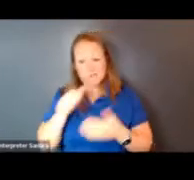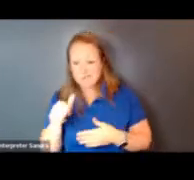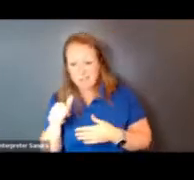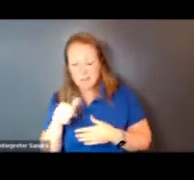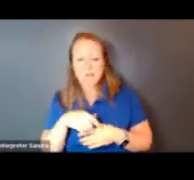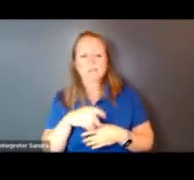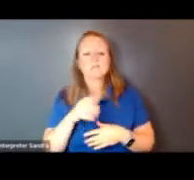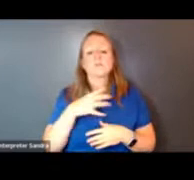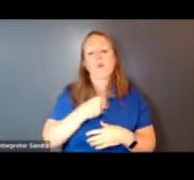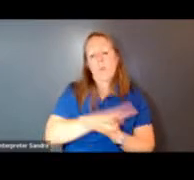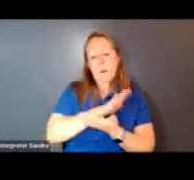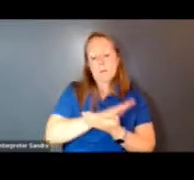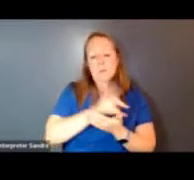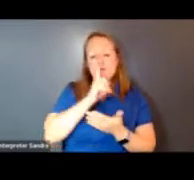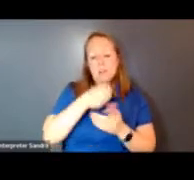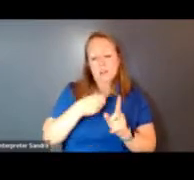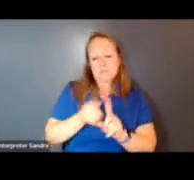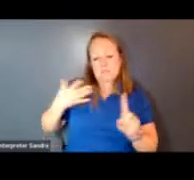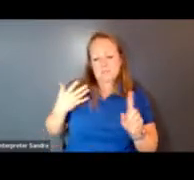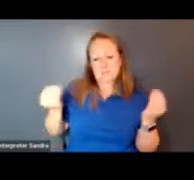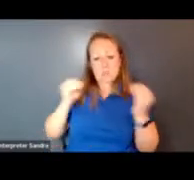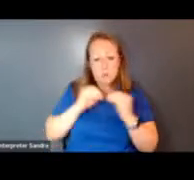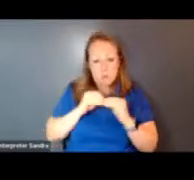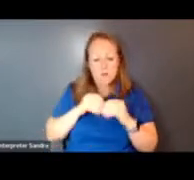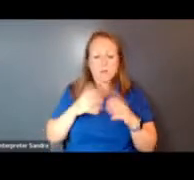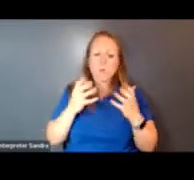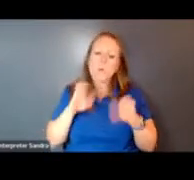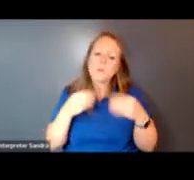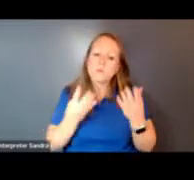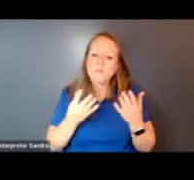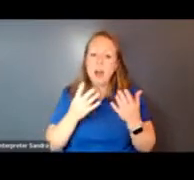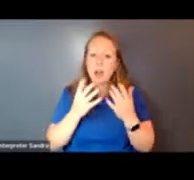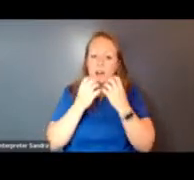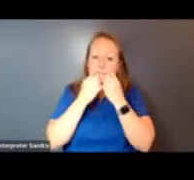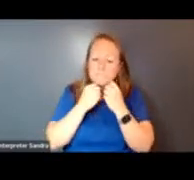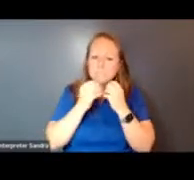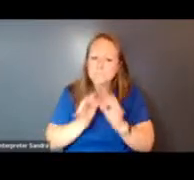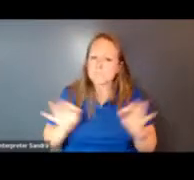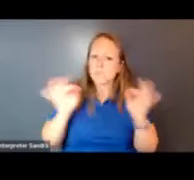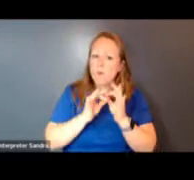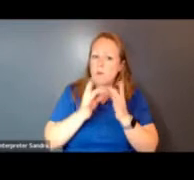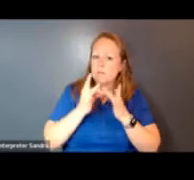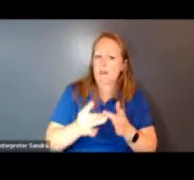perspectives. We wanted to really help provide meaningful guidance to states and other stakeholders regarding what is